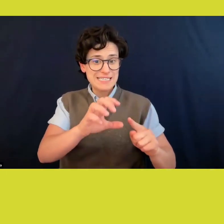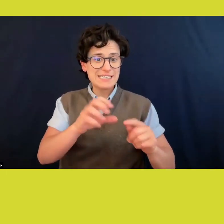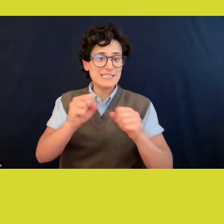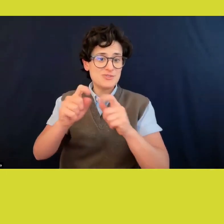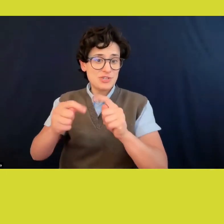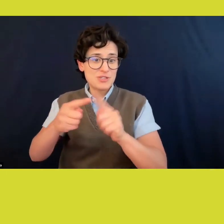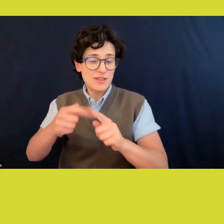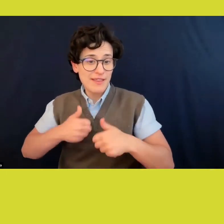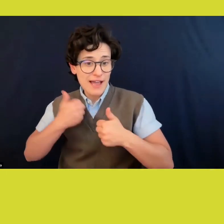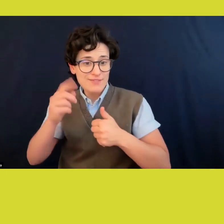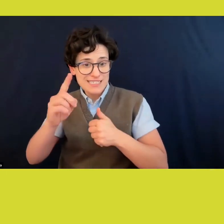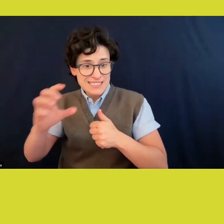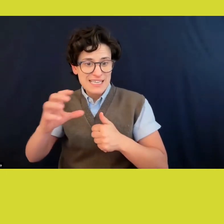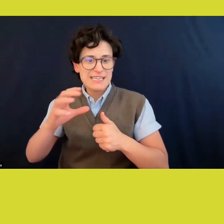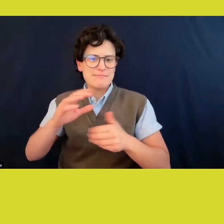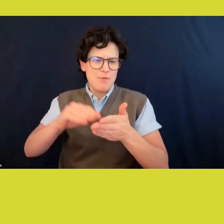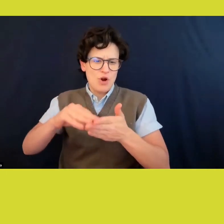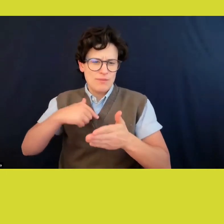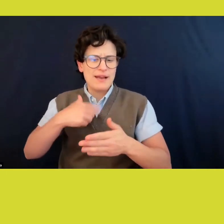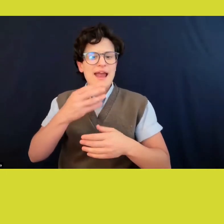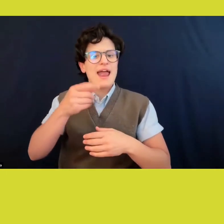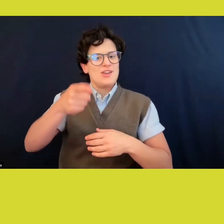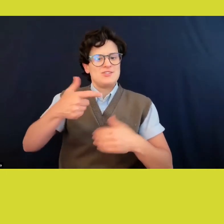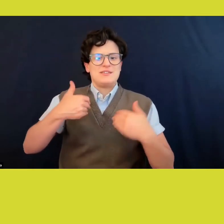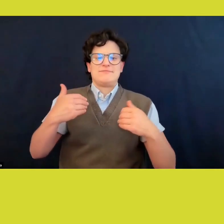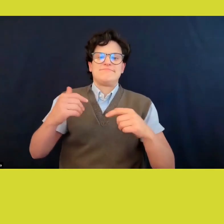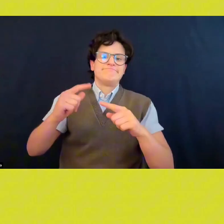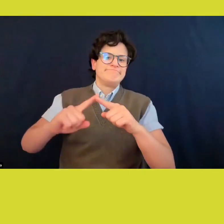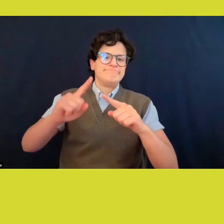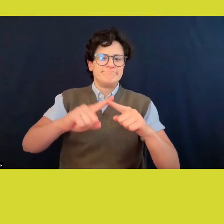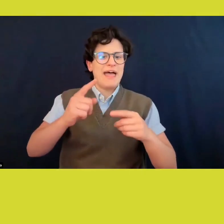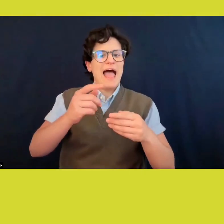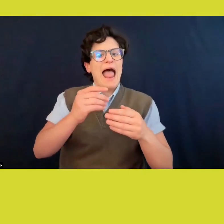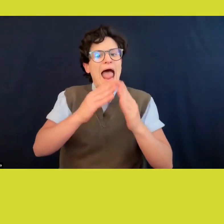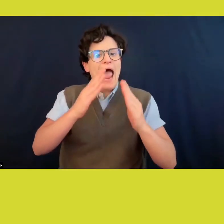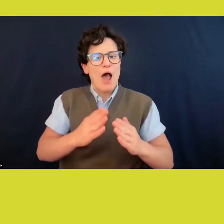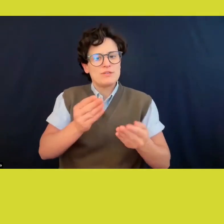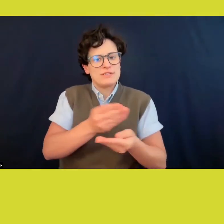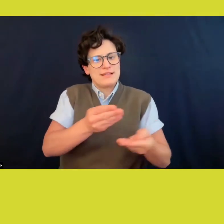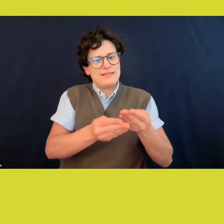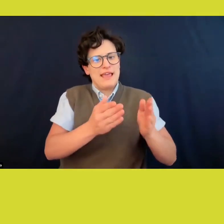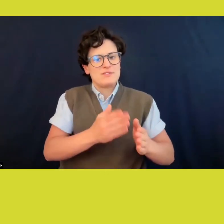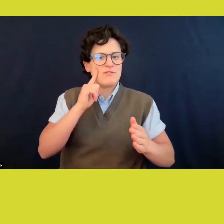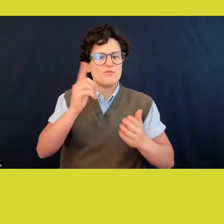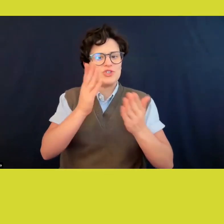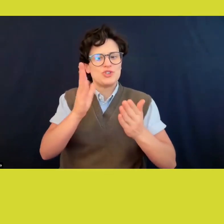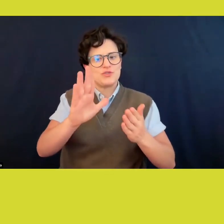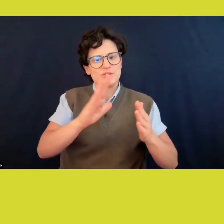Rachelle stands in the gap for those still unhoused with continuum of care needs.